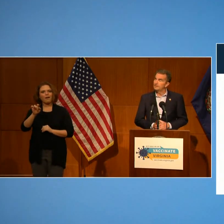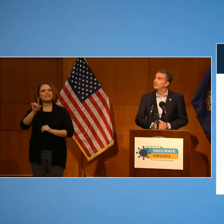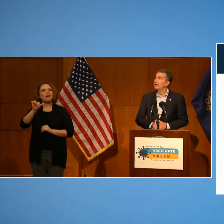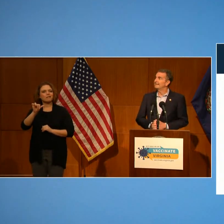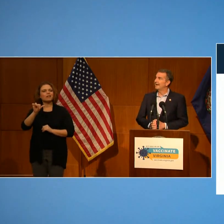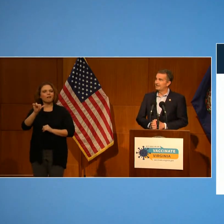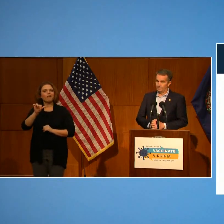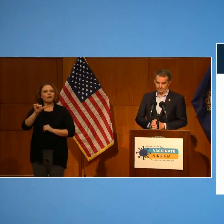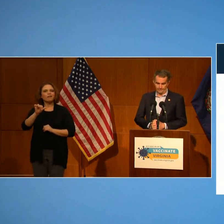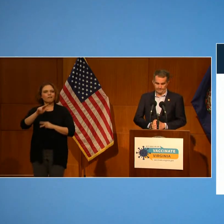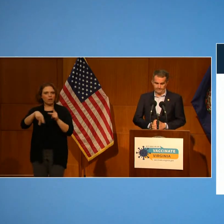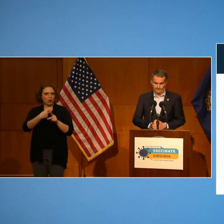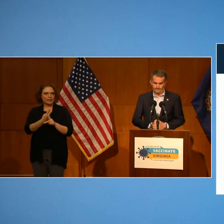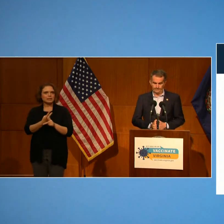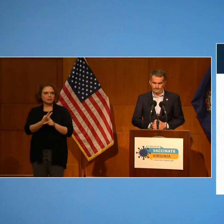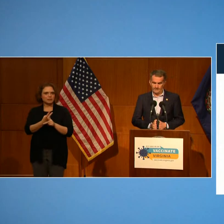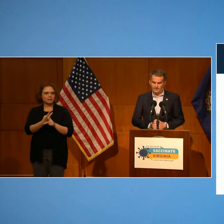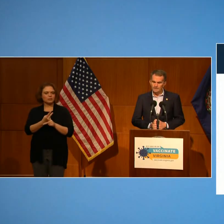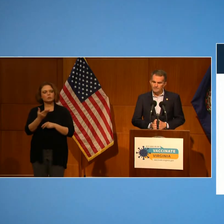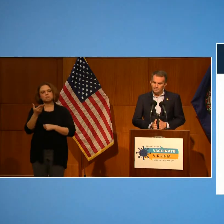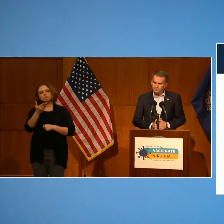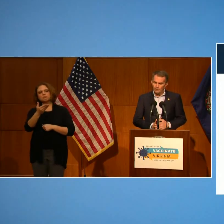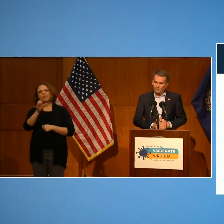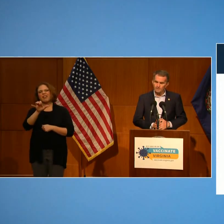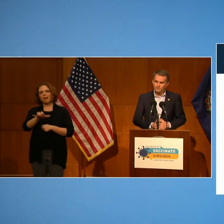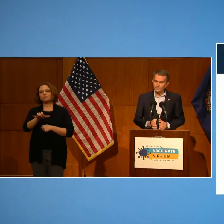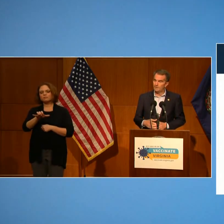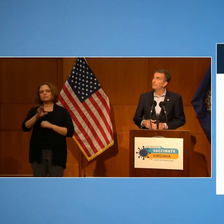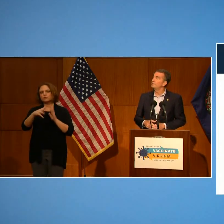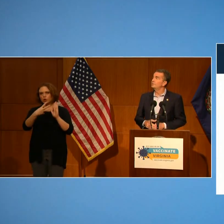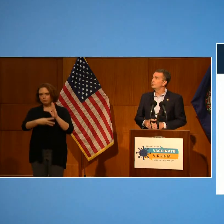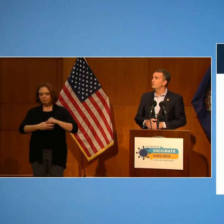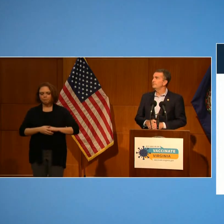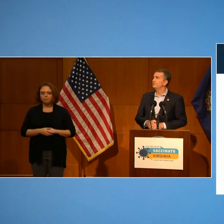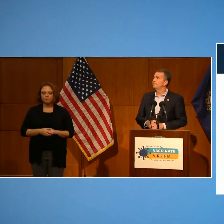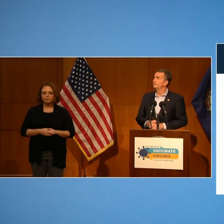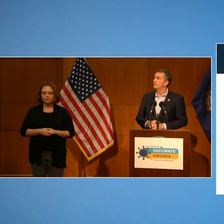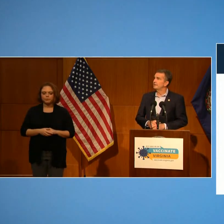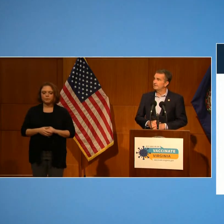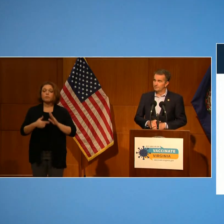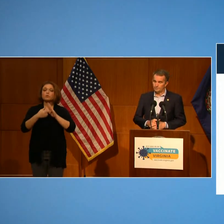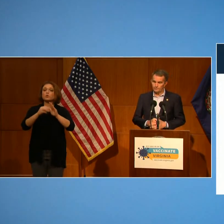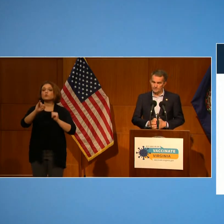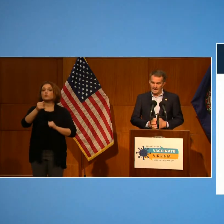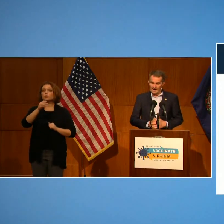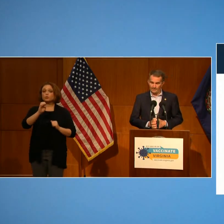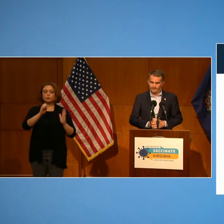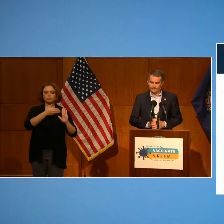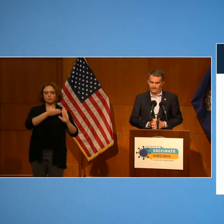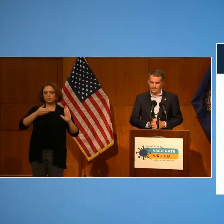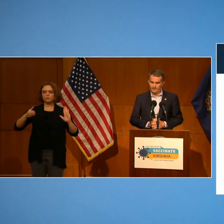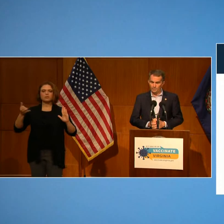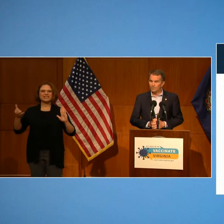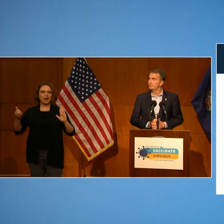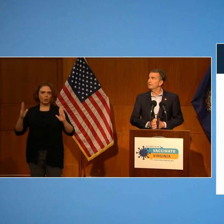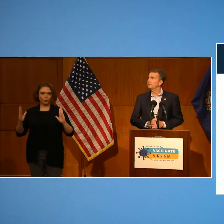DELTA VARIANT. SO LET'S TAKE A